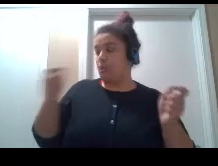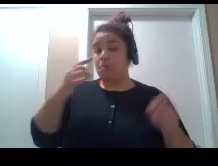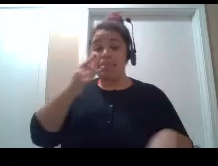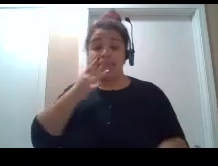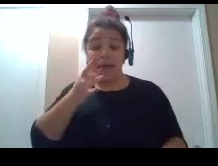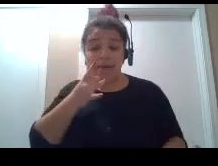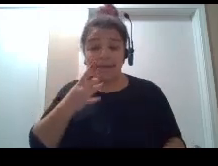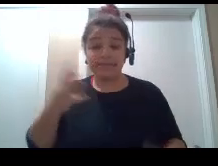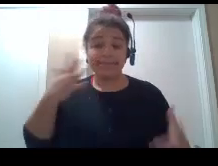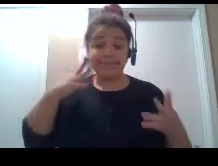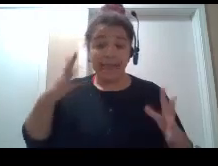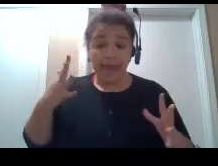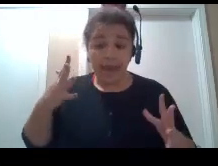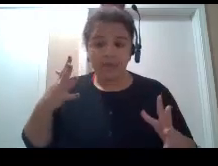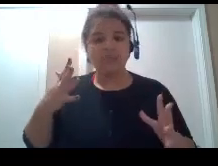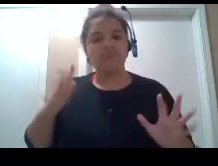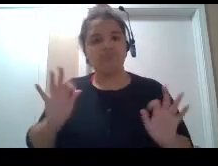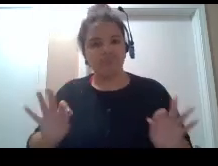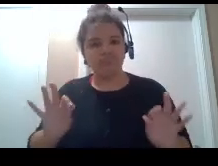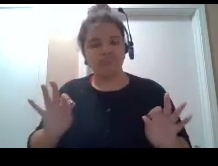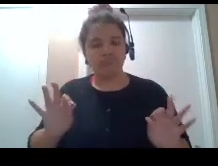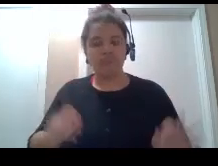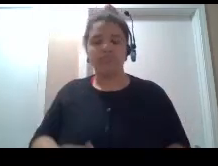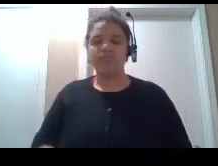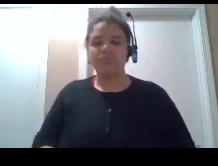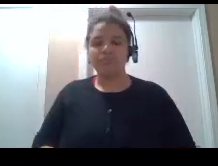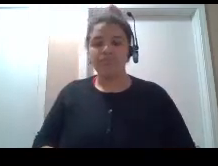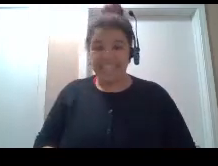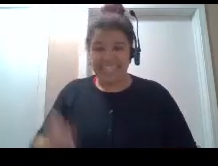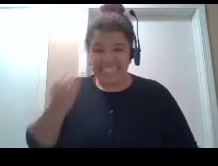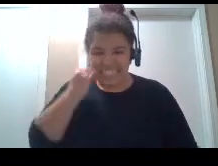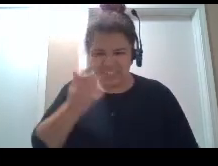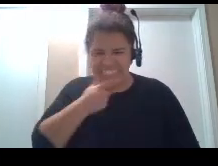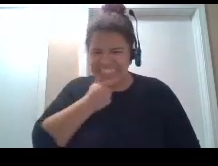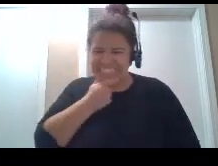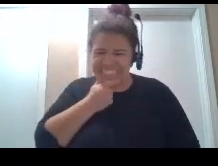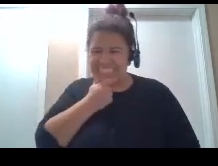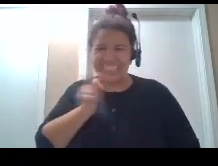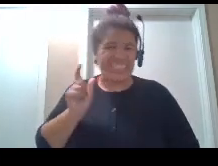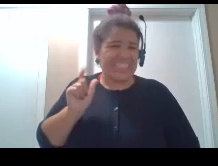But, if you need to use a smartphone, you will need to do a little preparation beforehand.